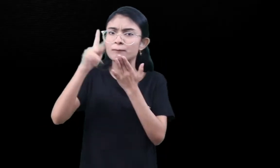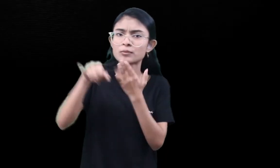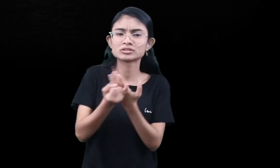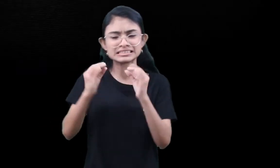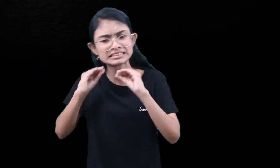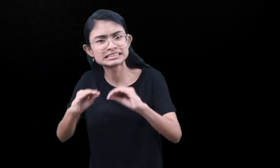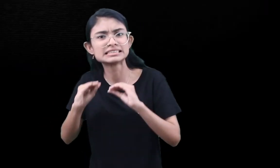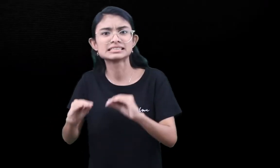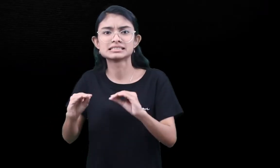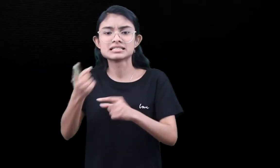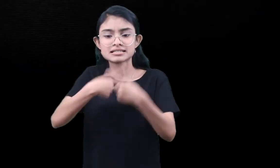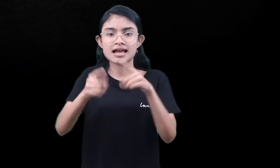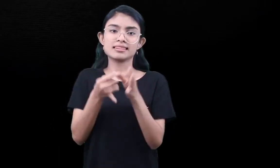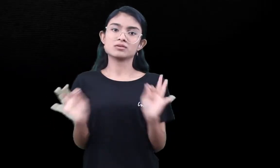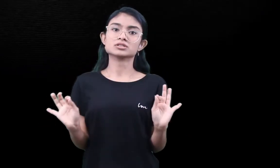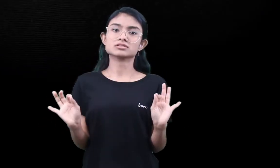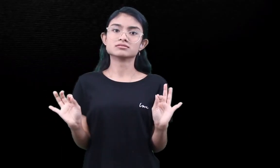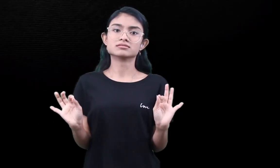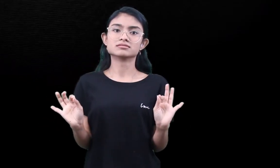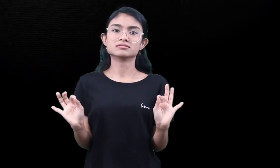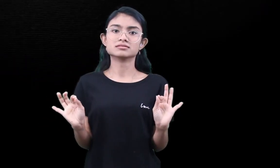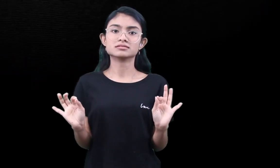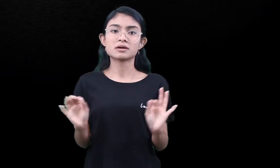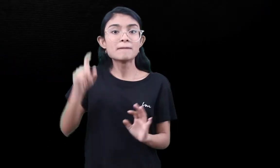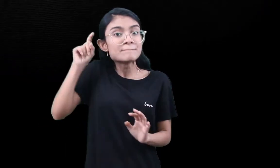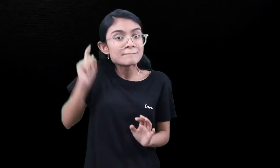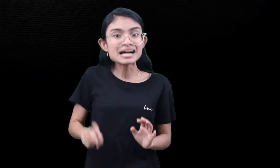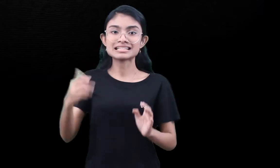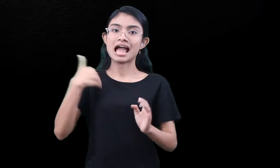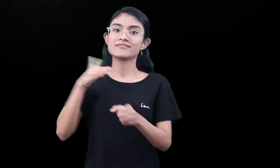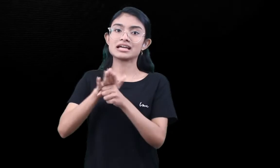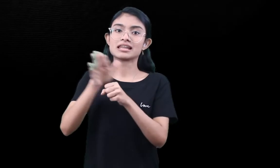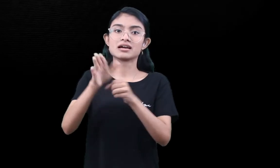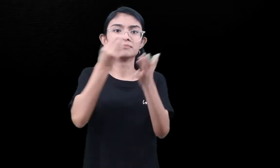Let them go to school in sign language programs.